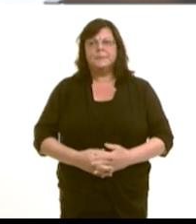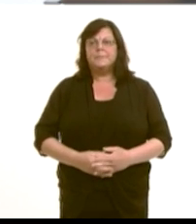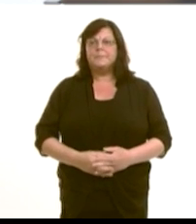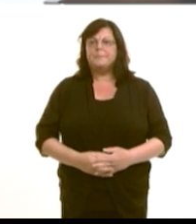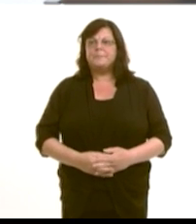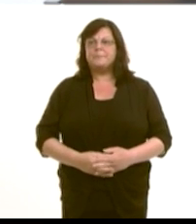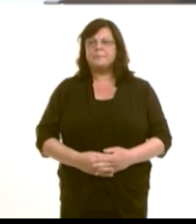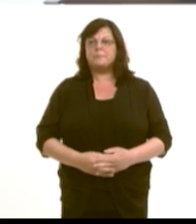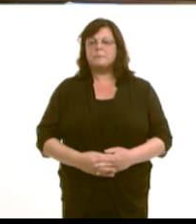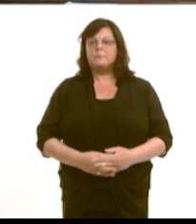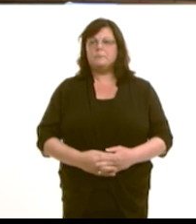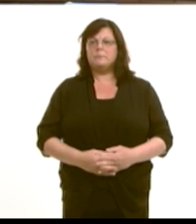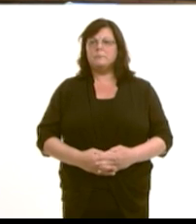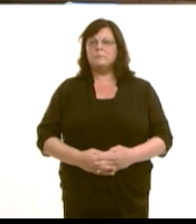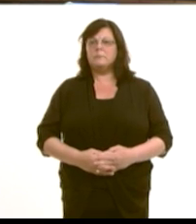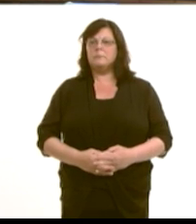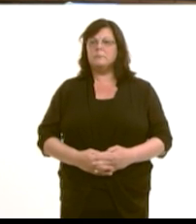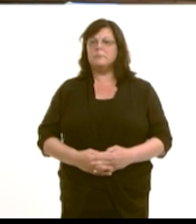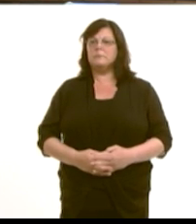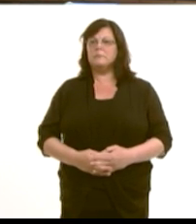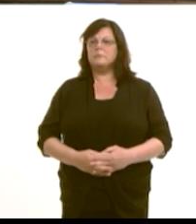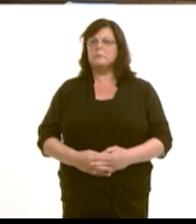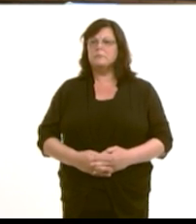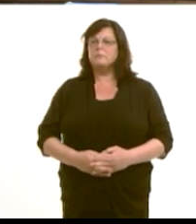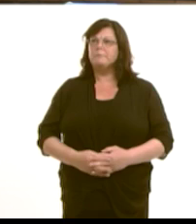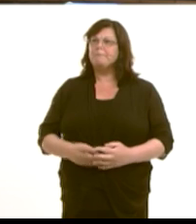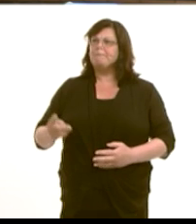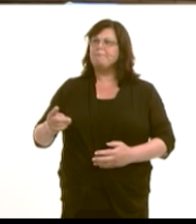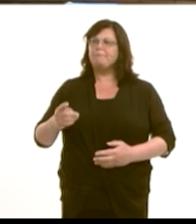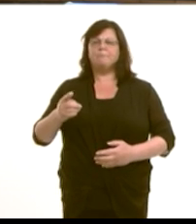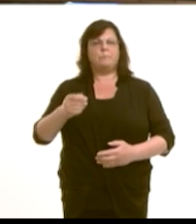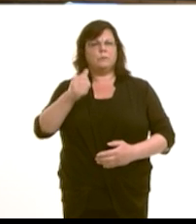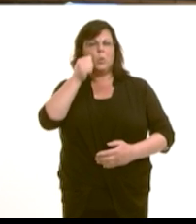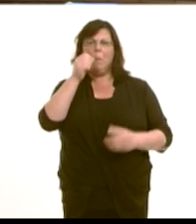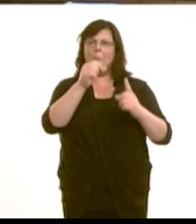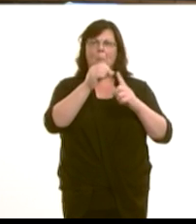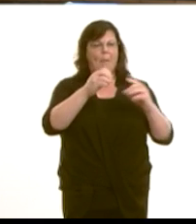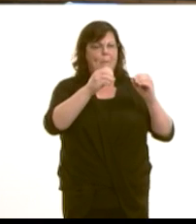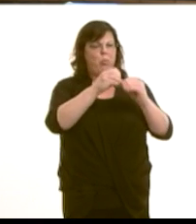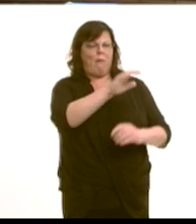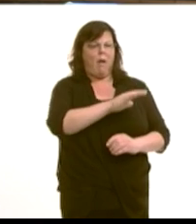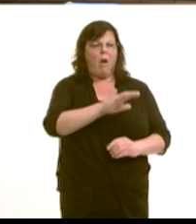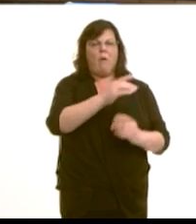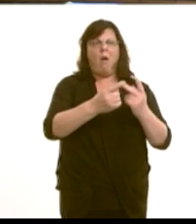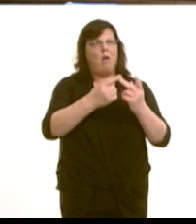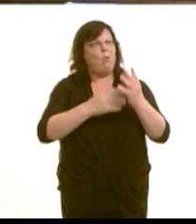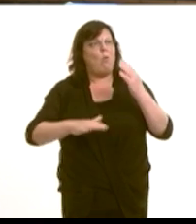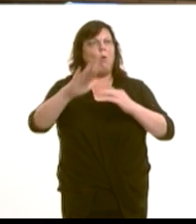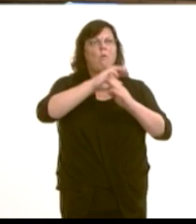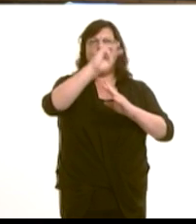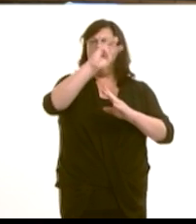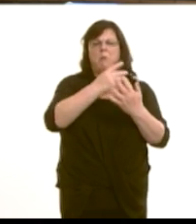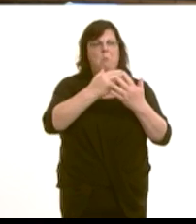Eluned Morgan: Many farmers in Pembrokeshire and elsewhere in Wales have already diversified